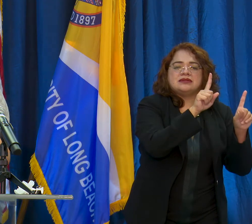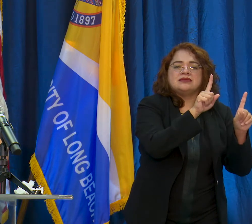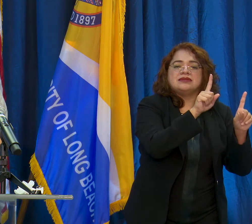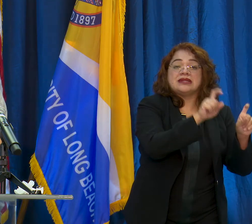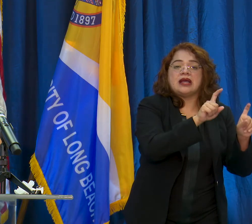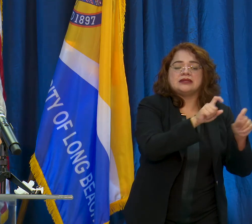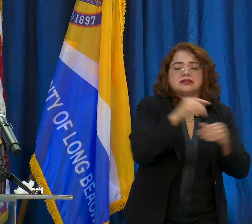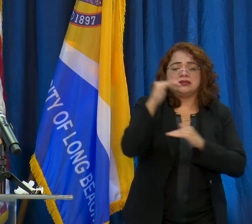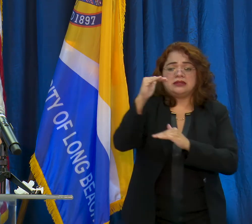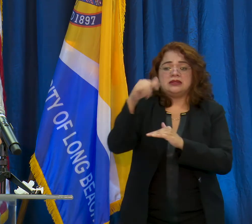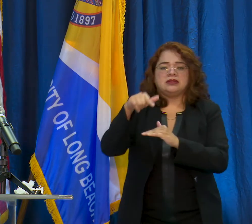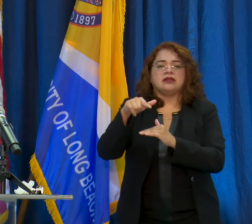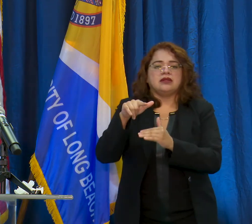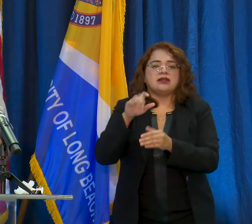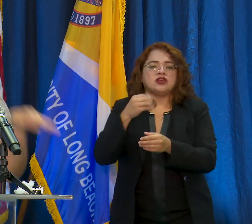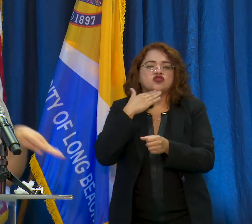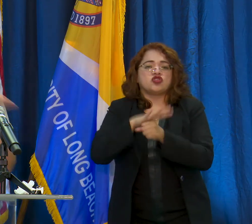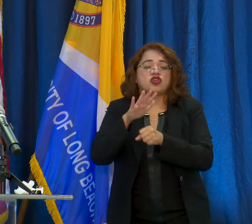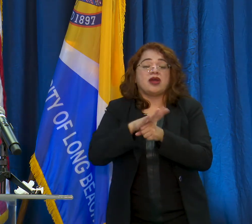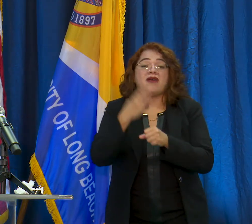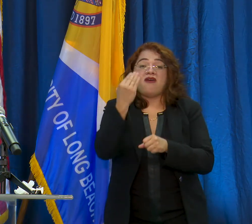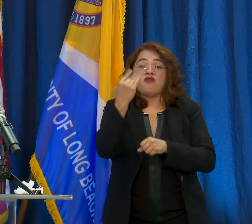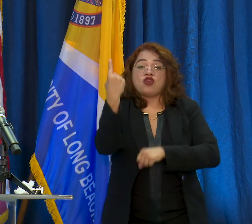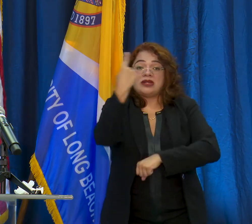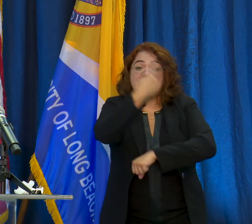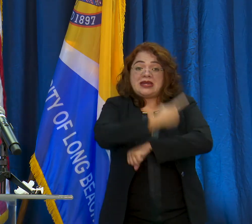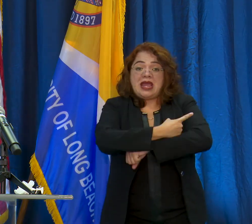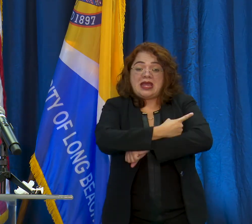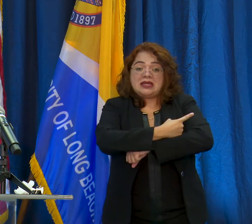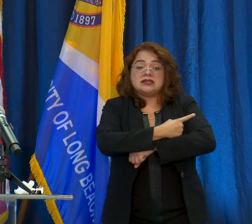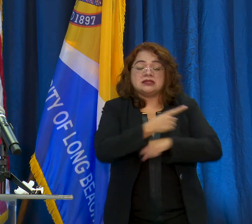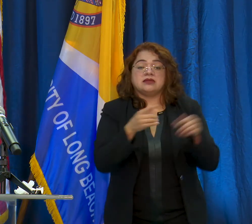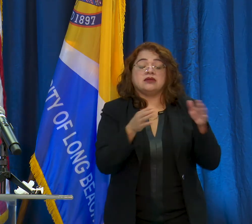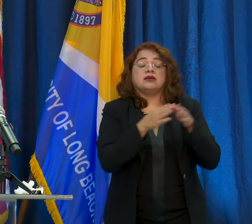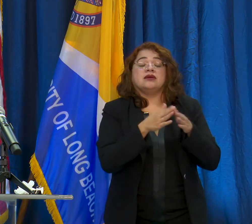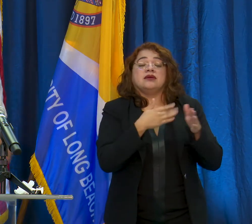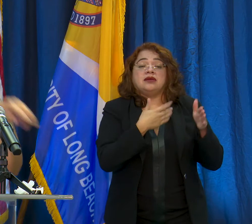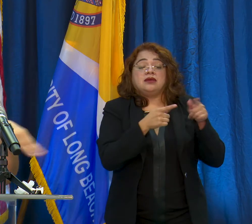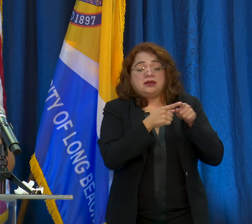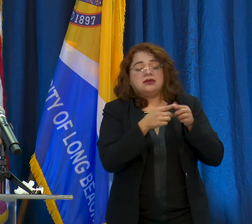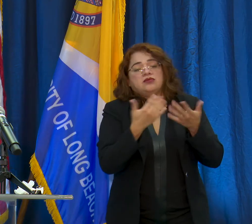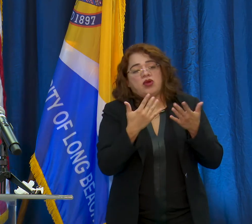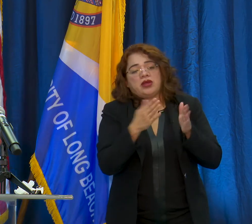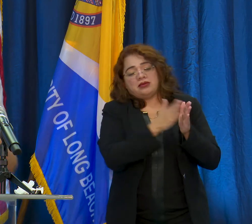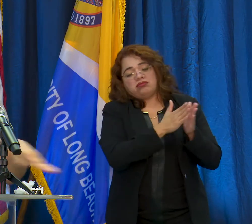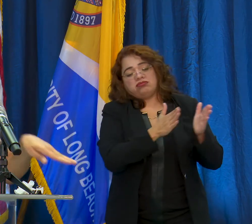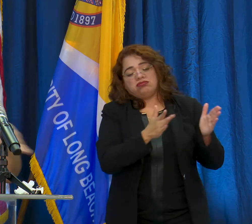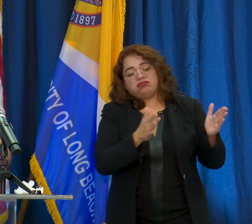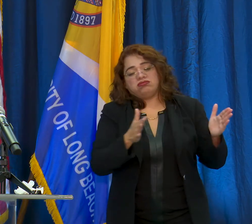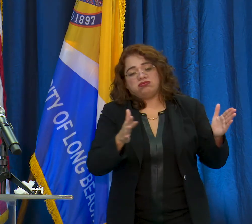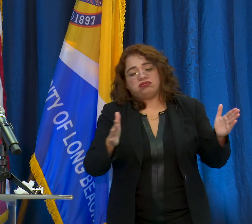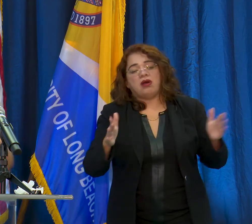day quarantine, somewhere along the 14 days you're going to get there, but we don't know exactly what day